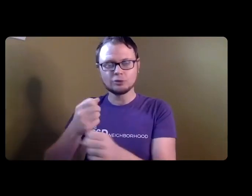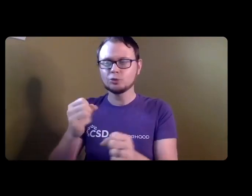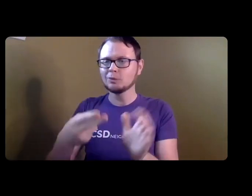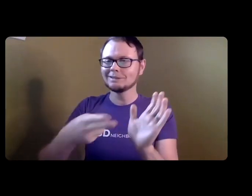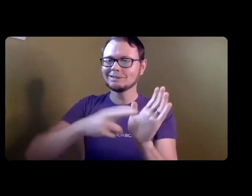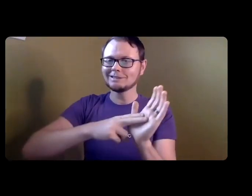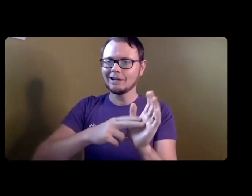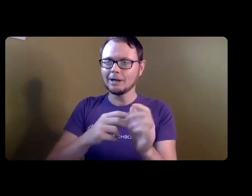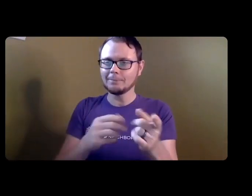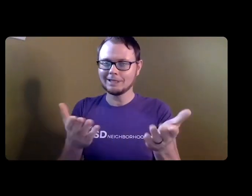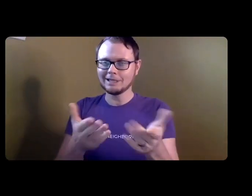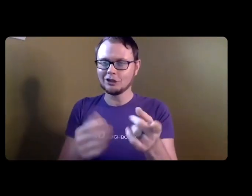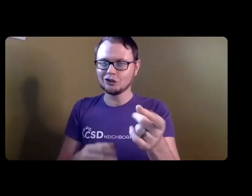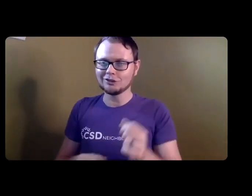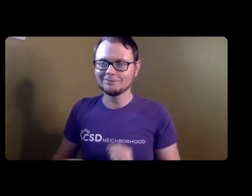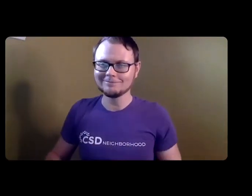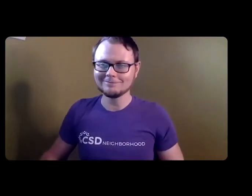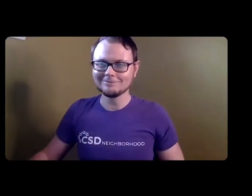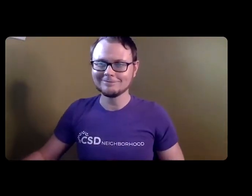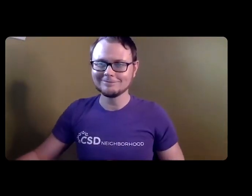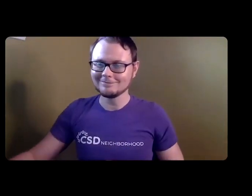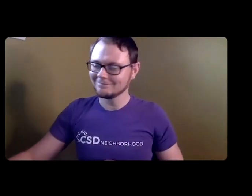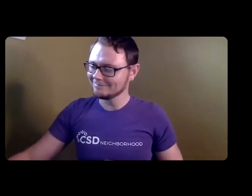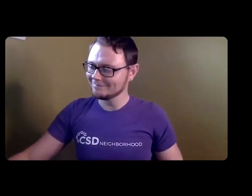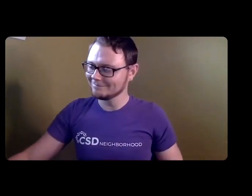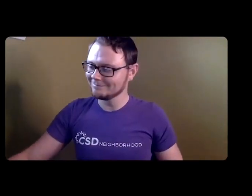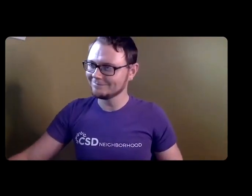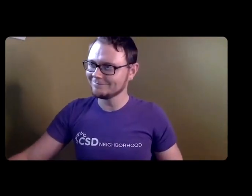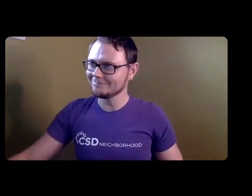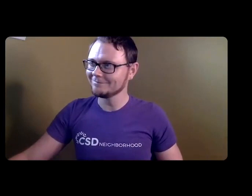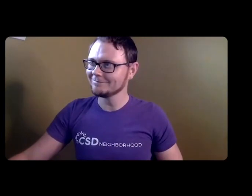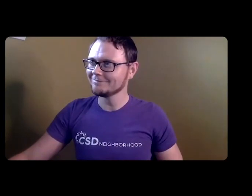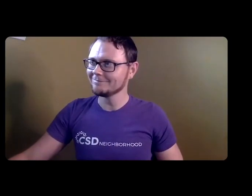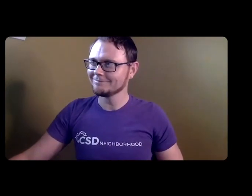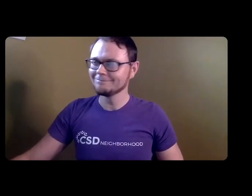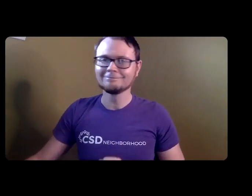Obviously for this school year, E-learning is a very hot topic so we have offered some